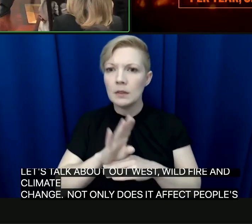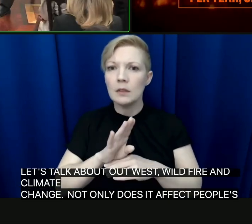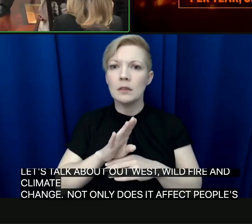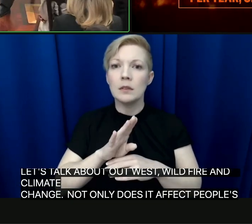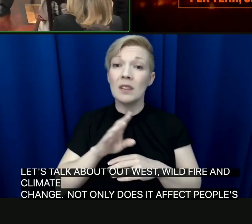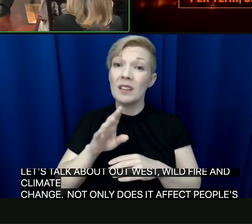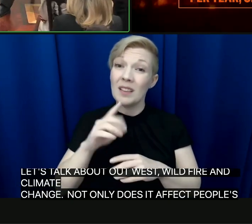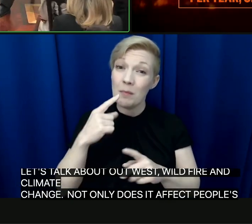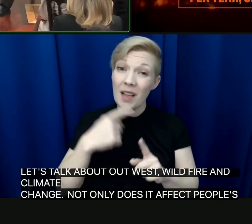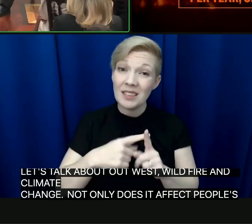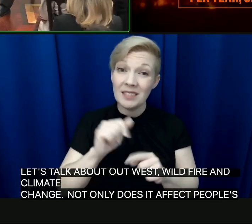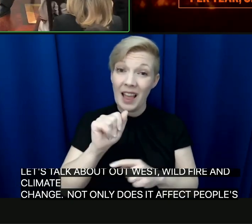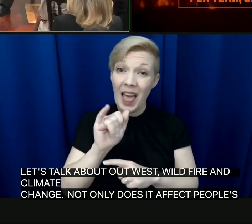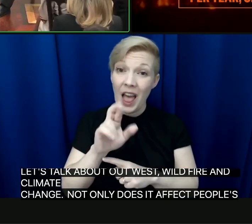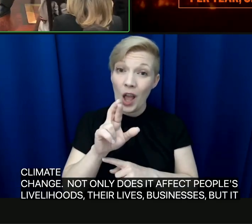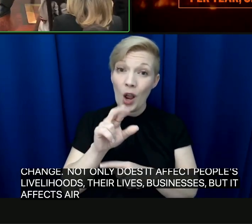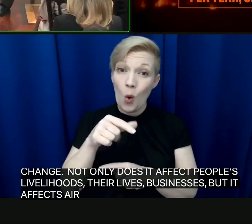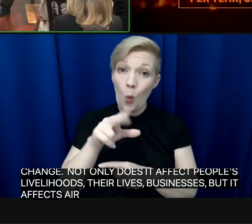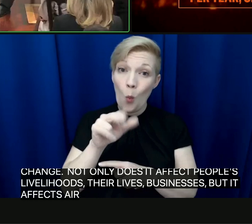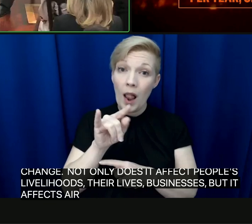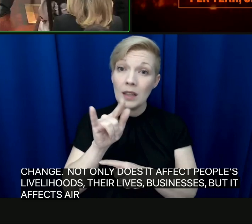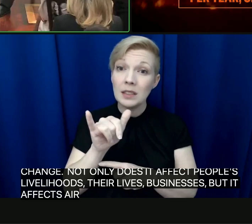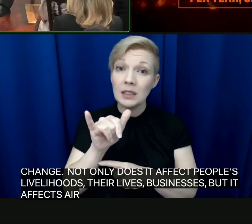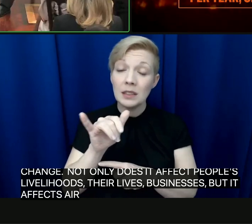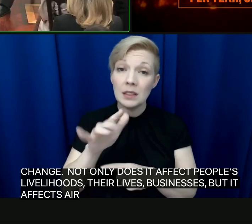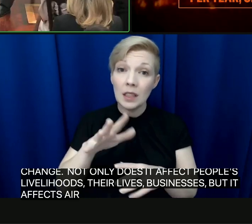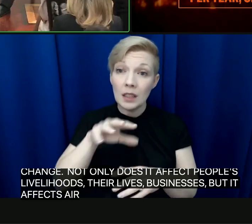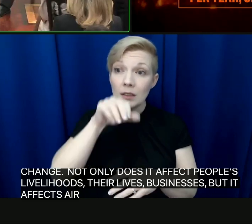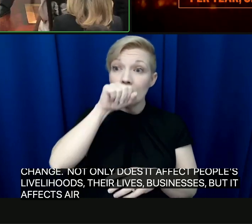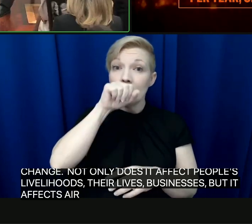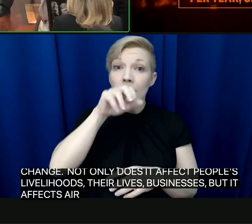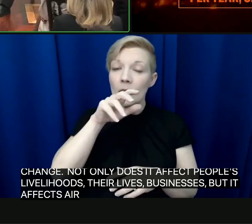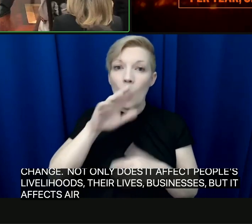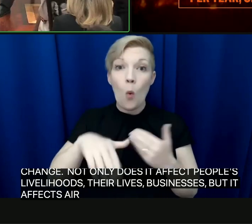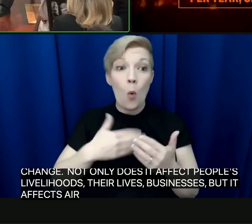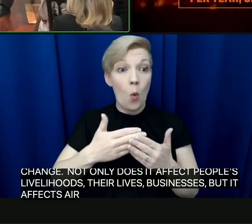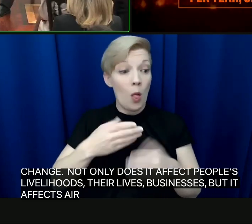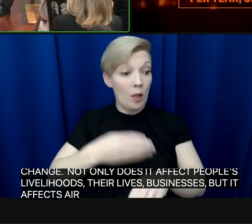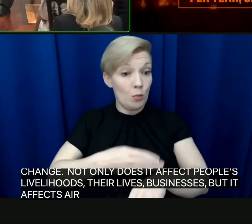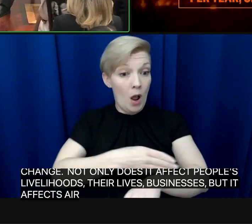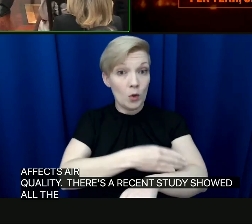There's a recent study that showed all the progress that we've made in air quality.